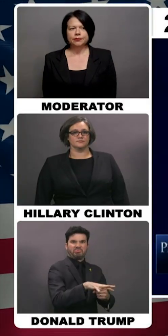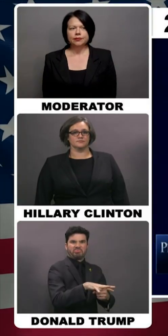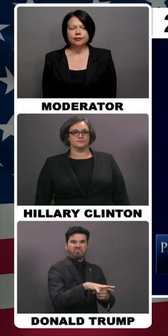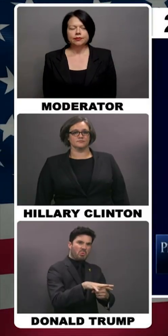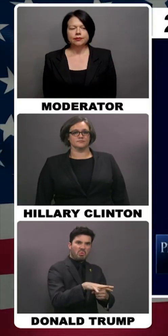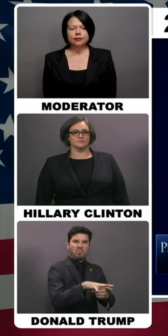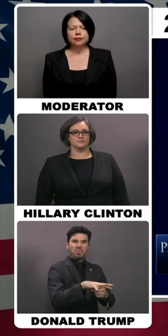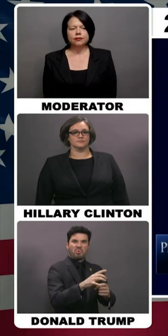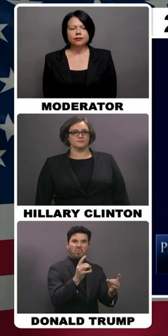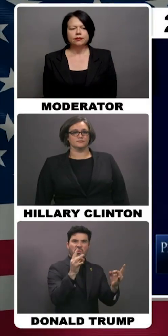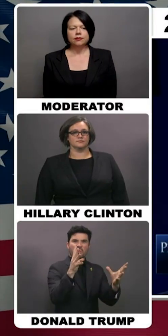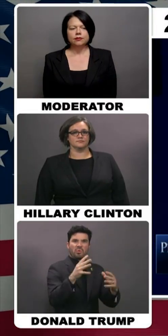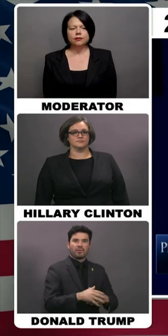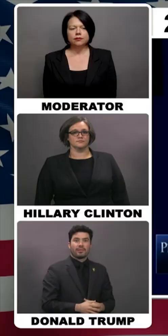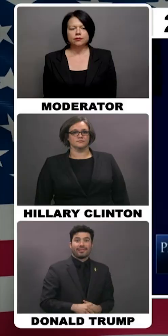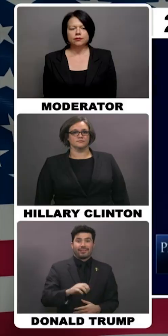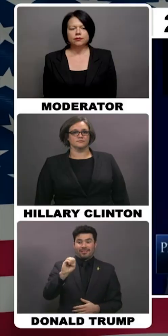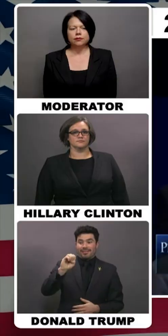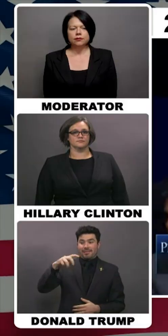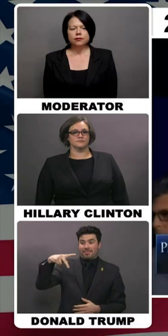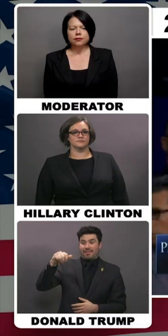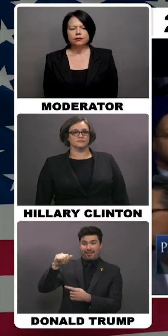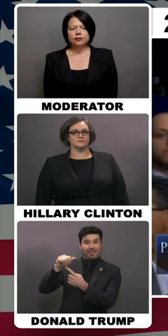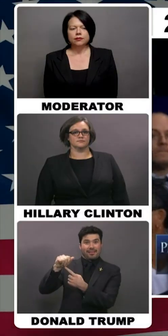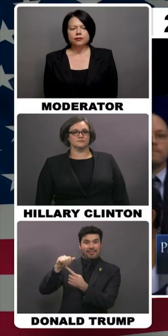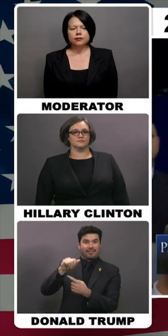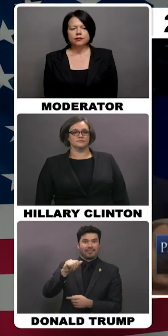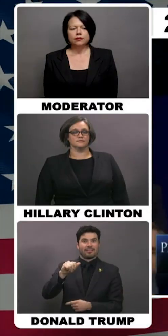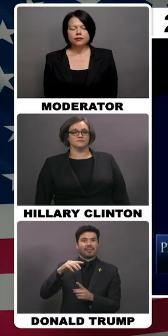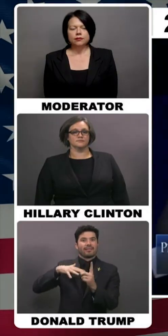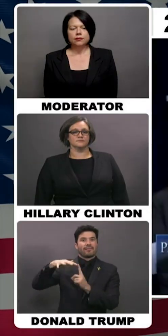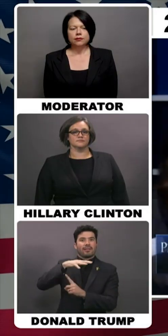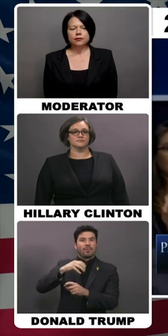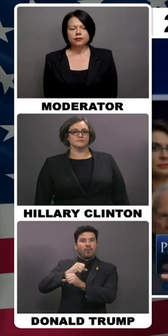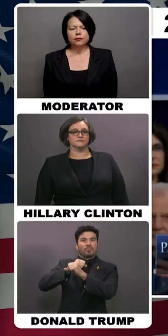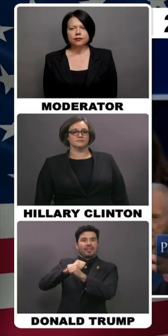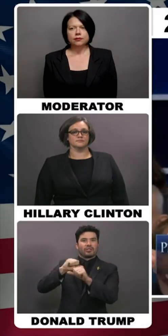The EPA Environmental Protection Agency is killing these energy companies.